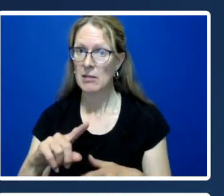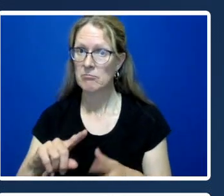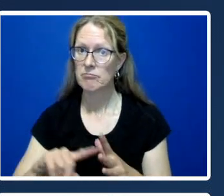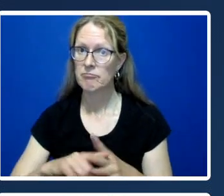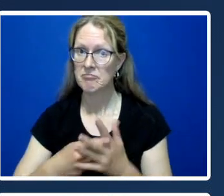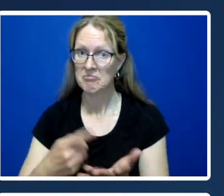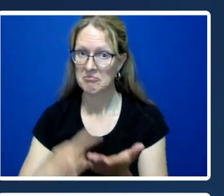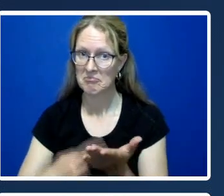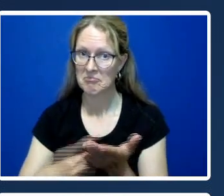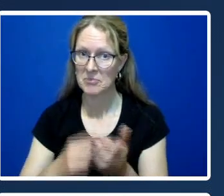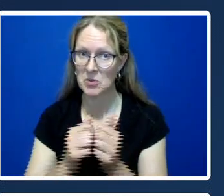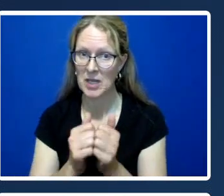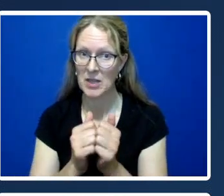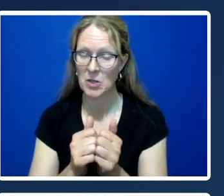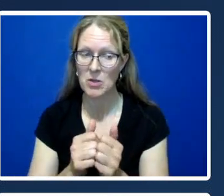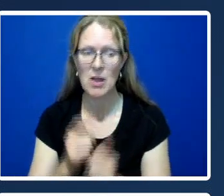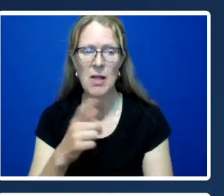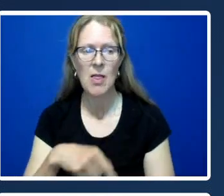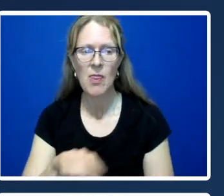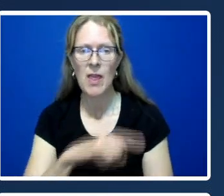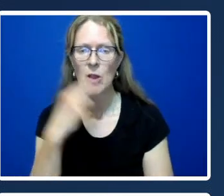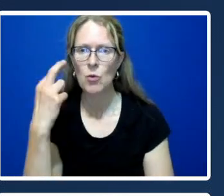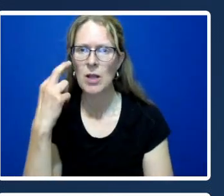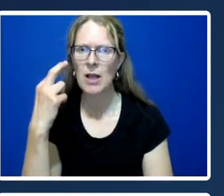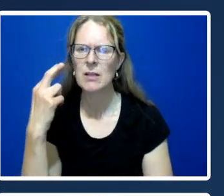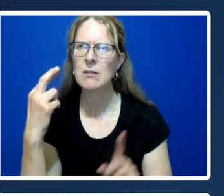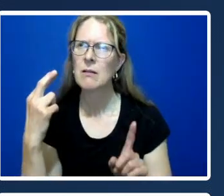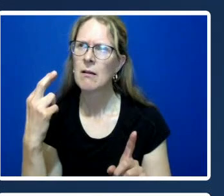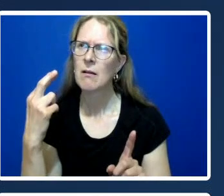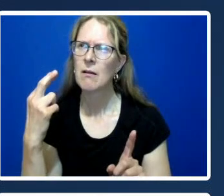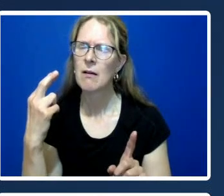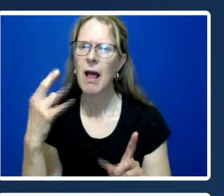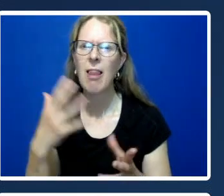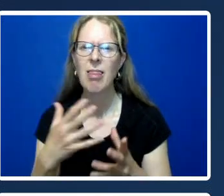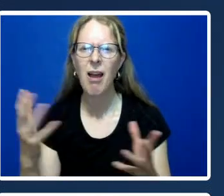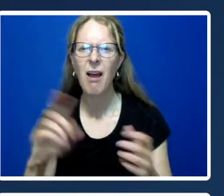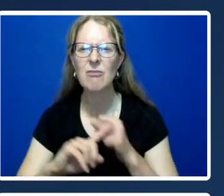the trash was outside of the middle school. There were several high school students. They